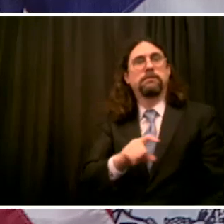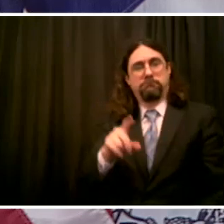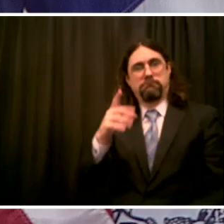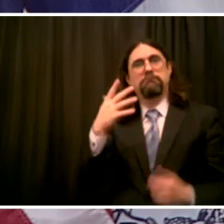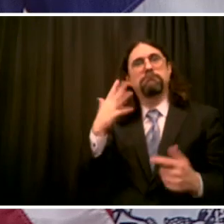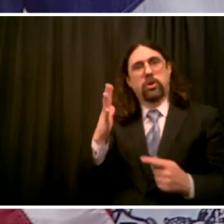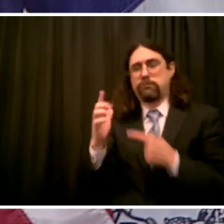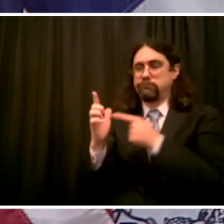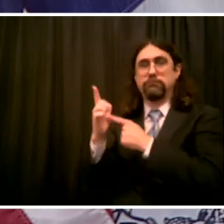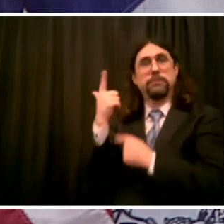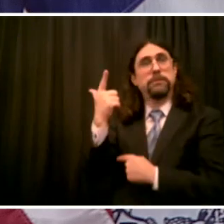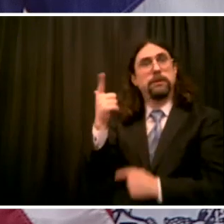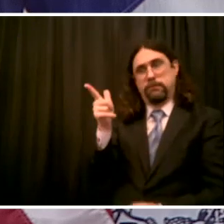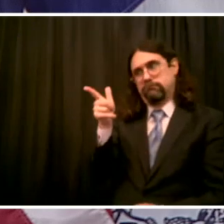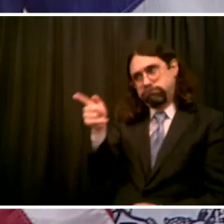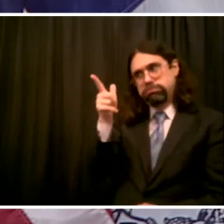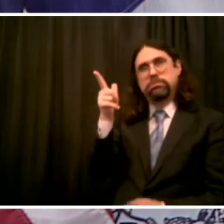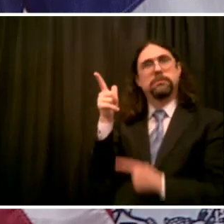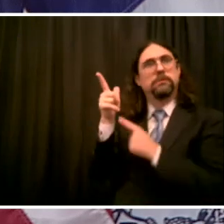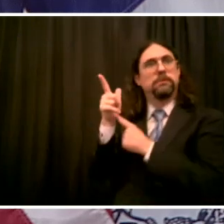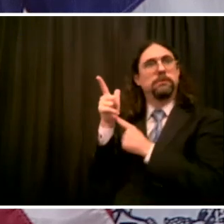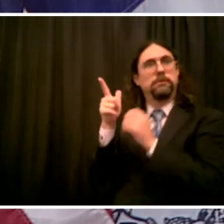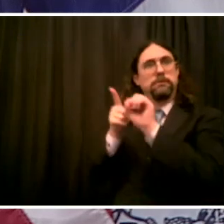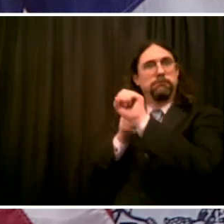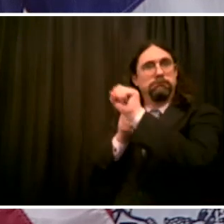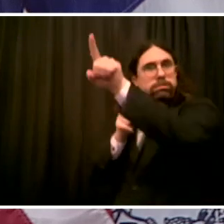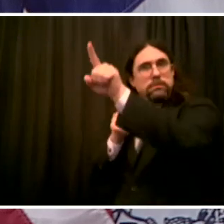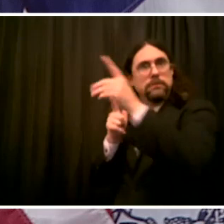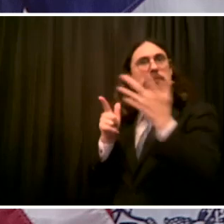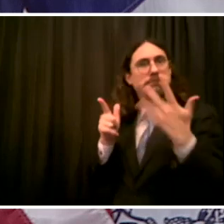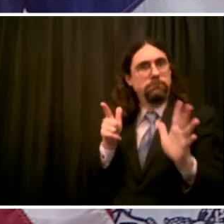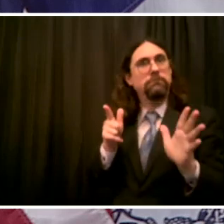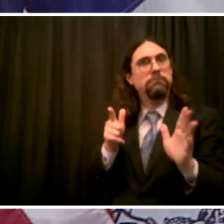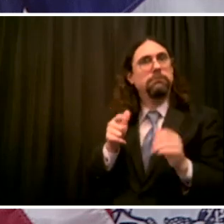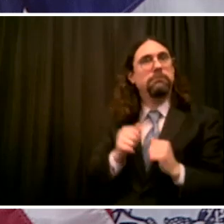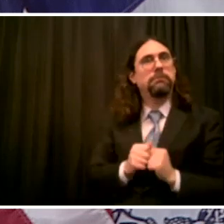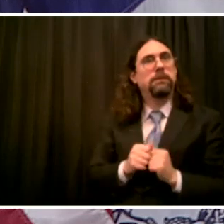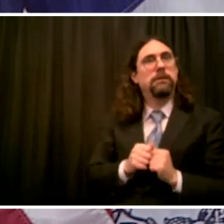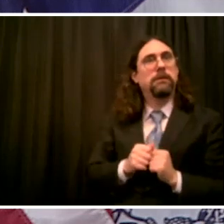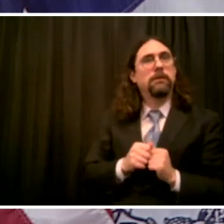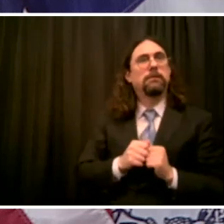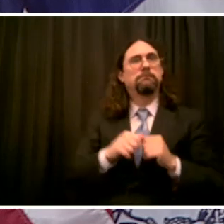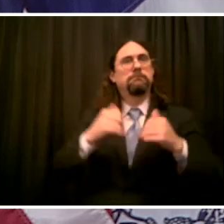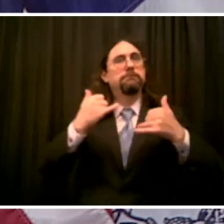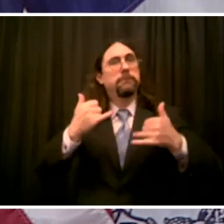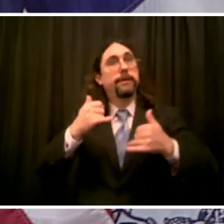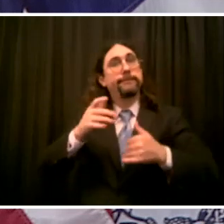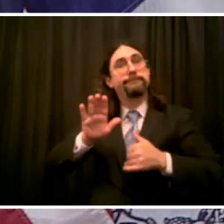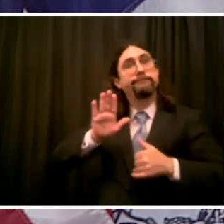HATTC AS EIS BEING INVESTIGATED.